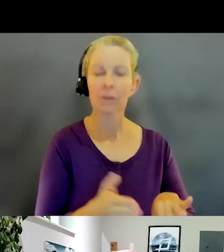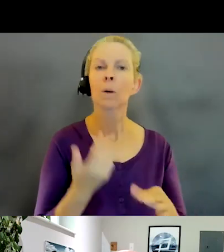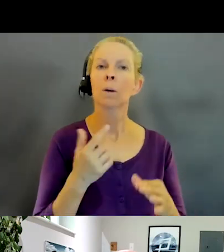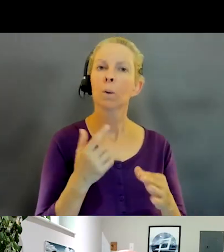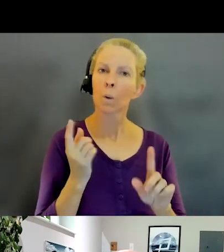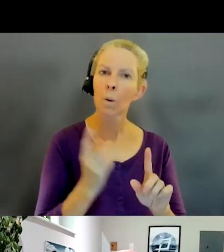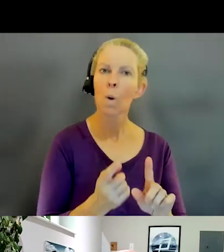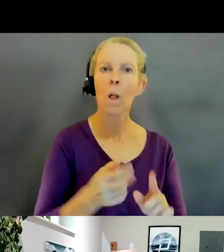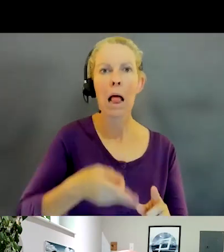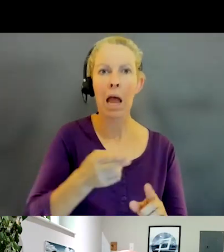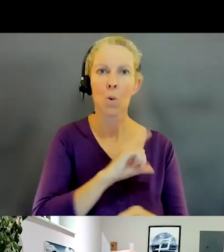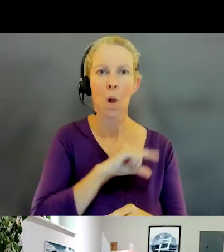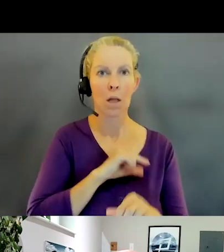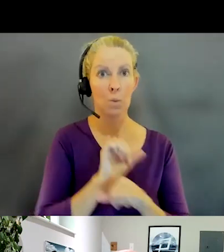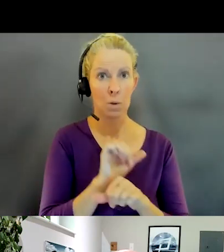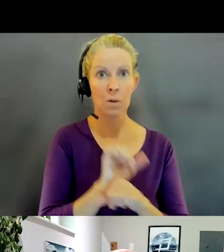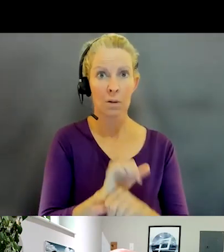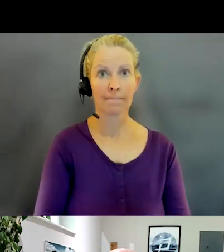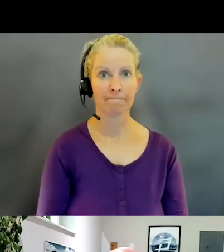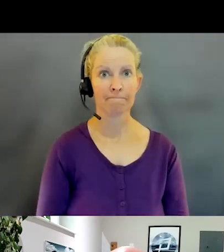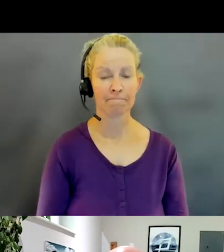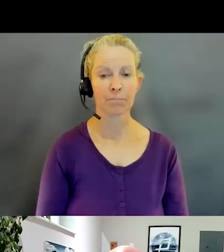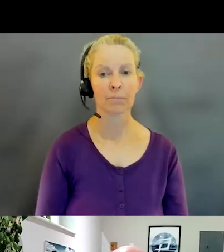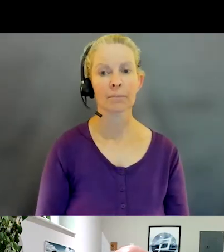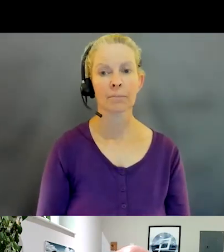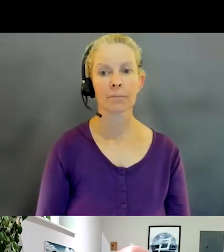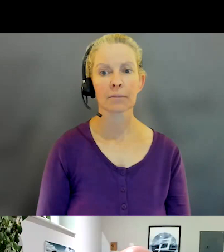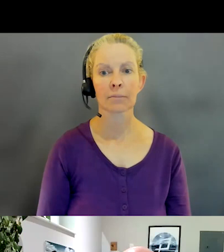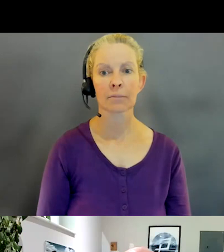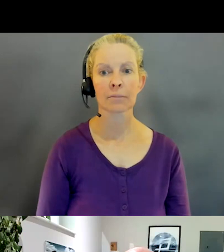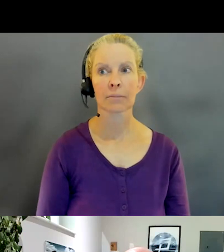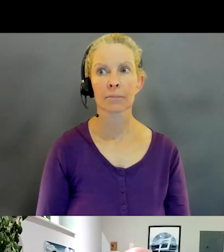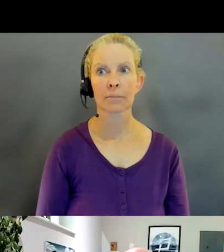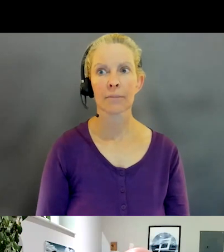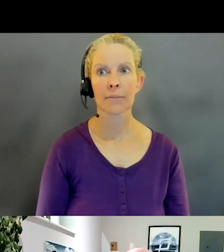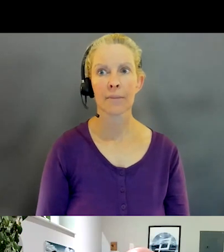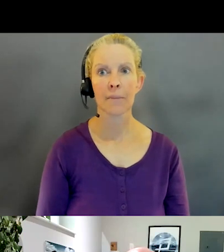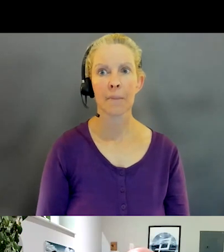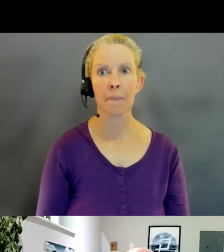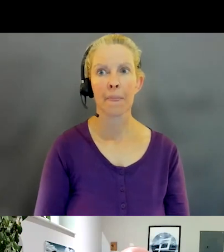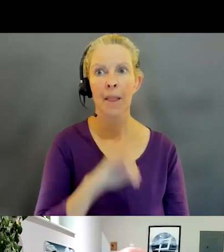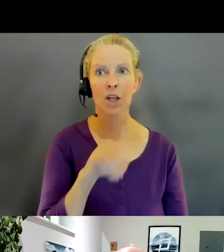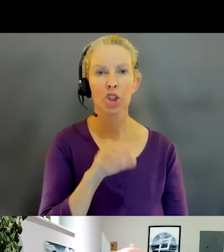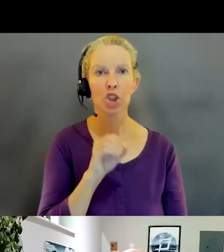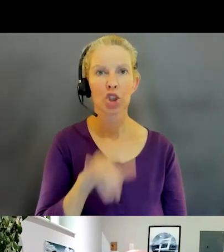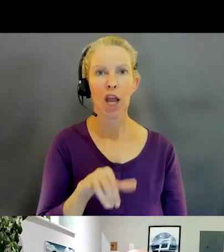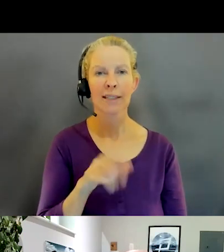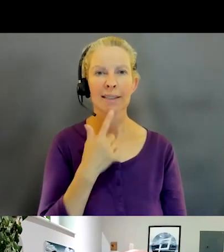Jay: And I kind of have a follow-up, Glenda, question. With self-driving cars,